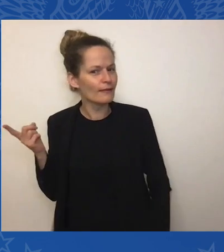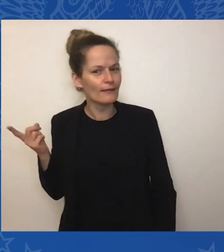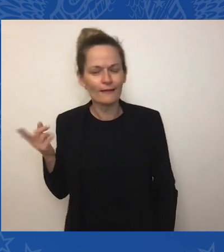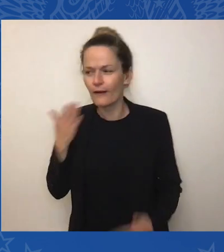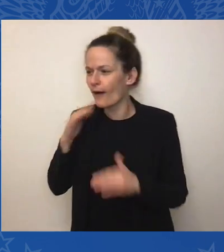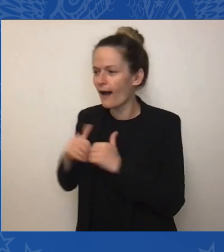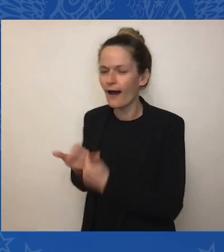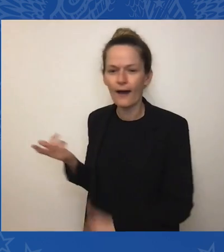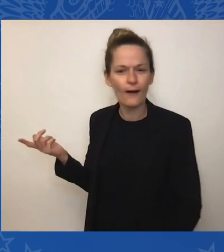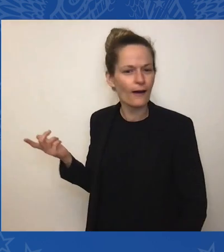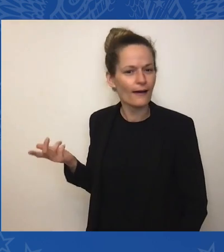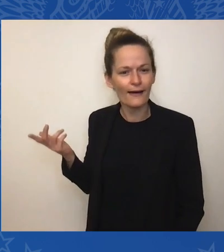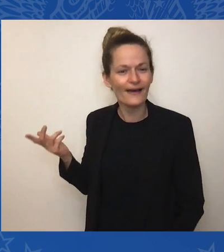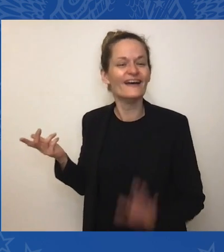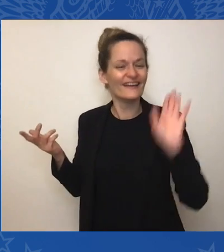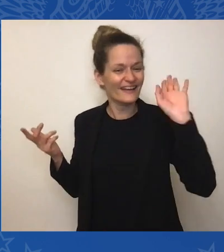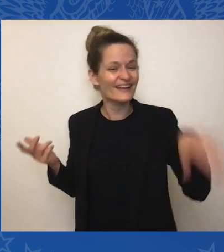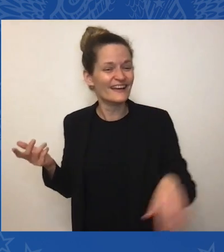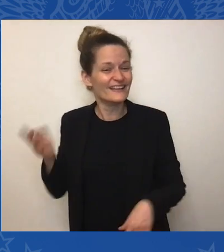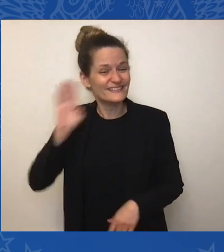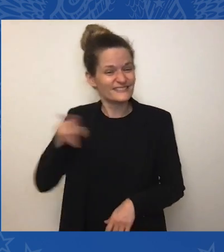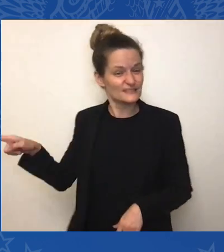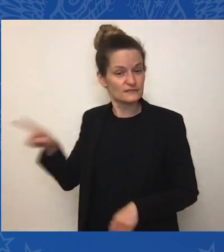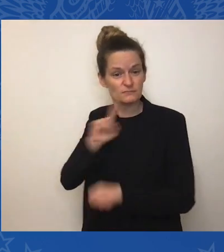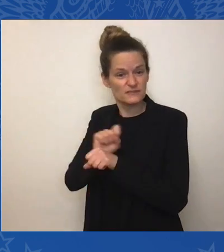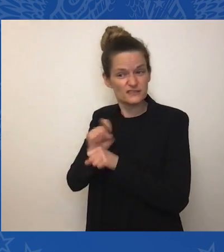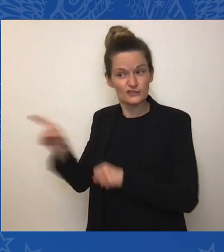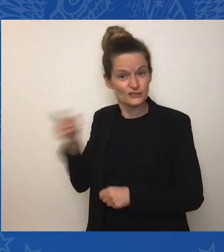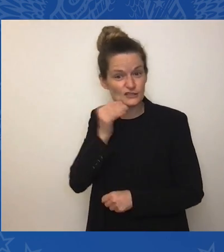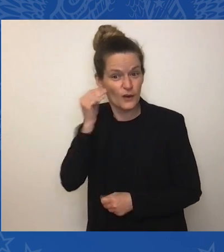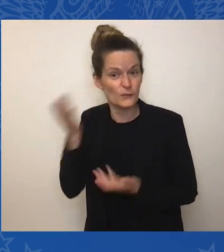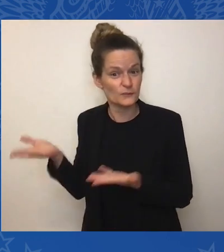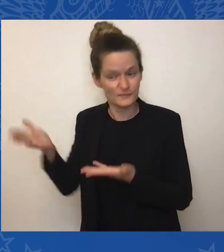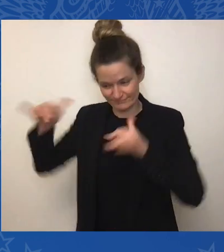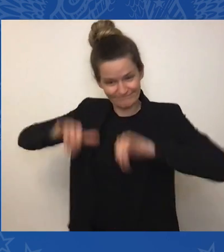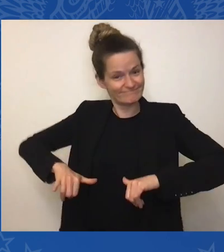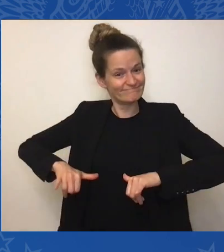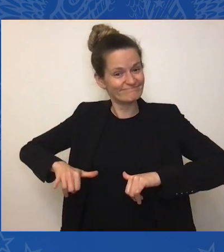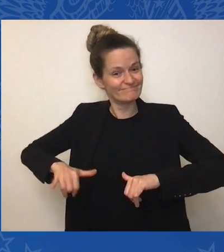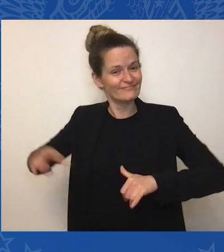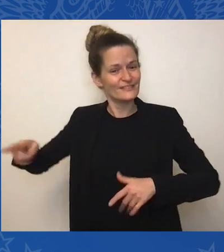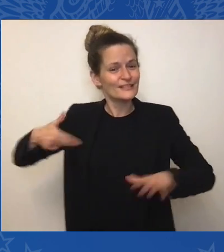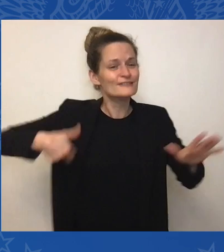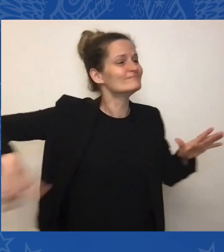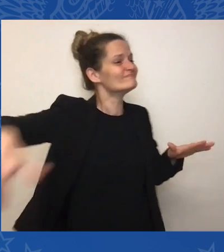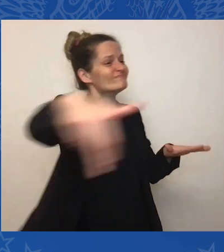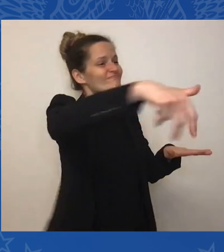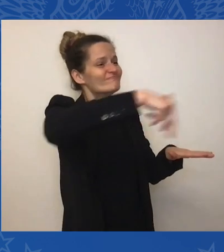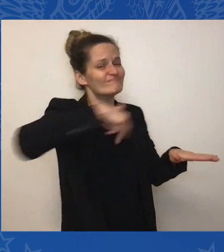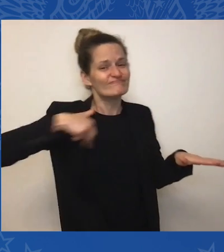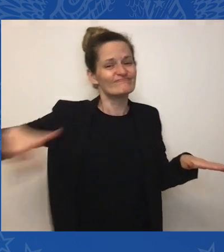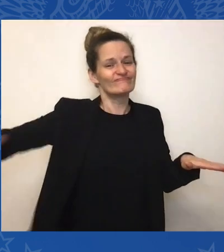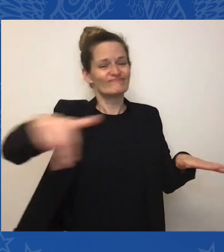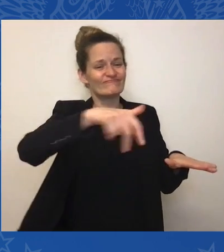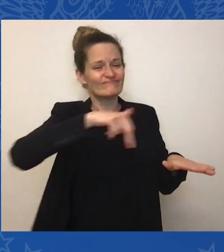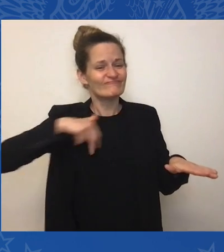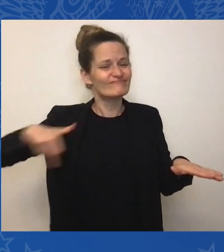Took the classes in the same classrooms you've taken classes. Walked the graduation ceremony just as you're walking today.